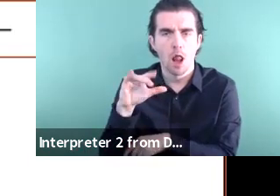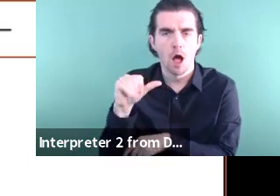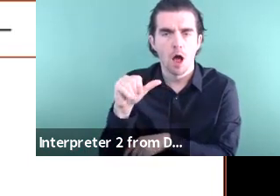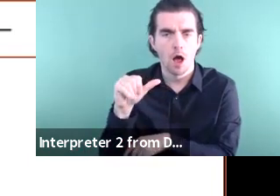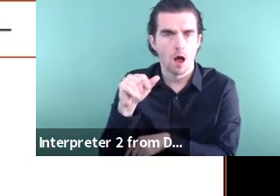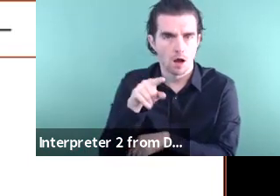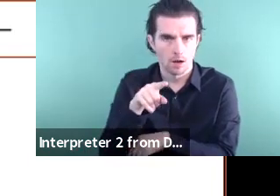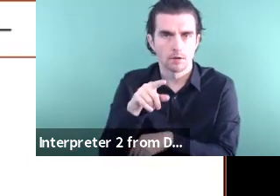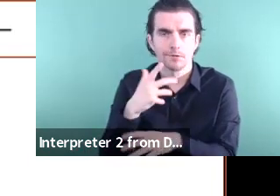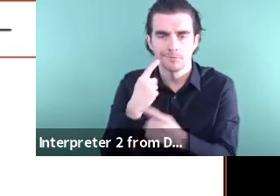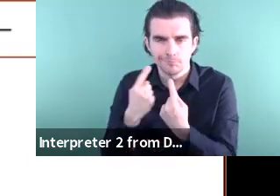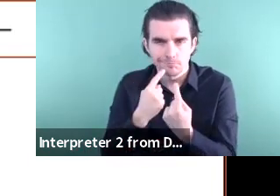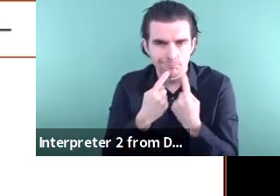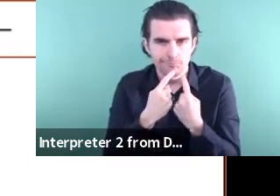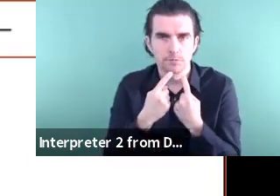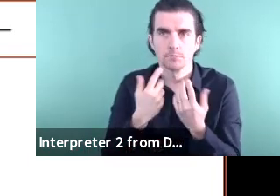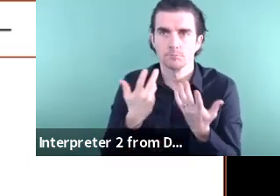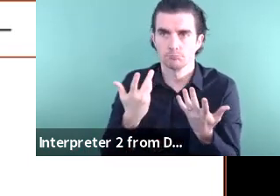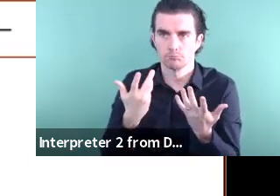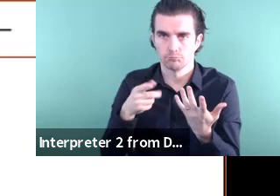recognise that it's difficult to measure income